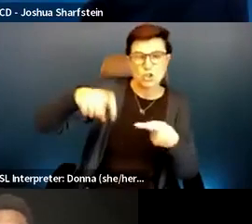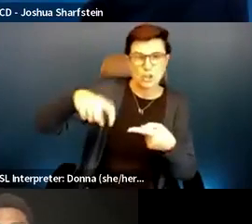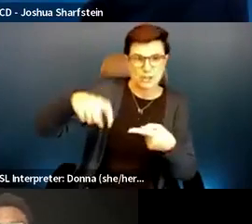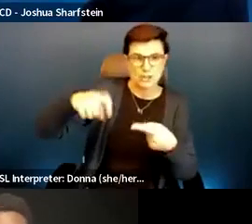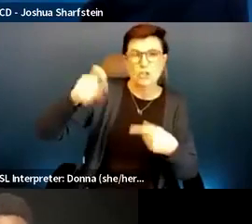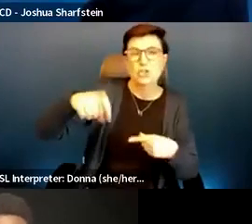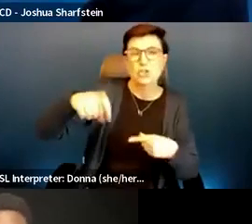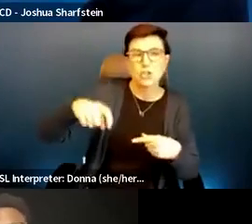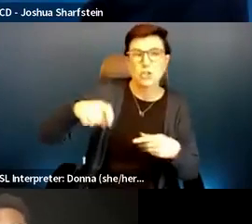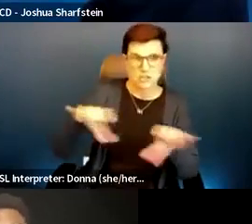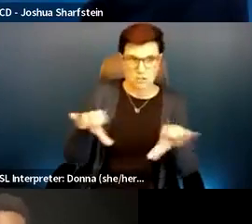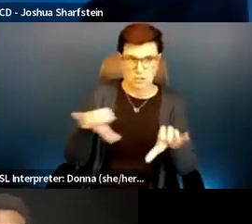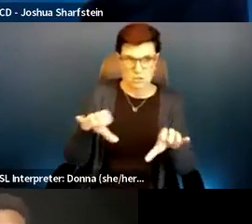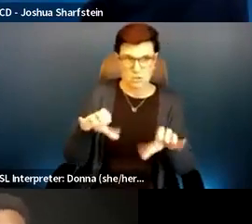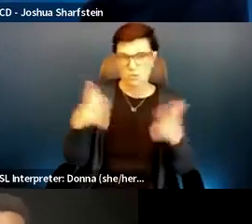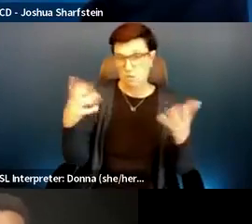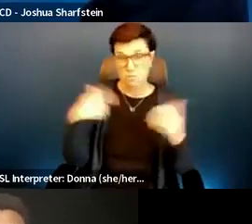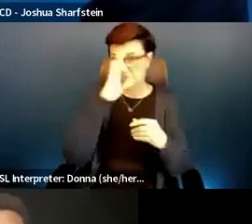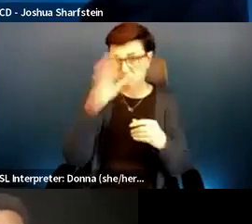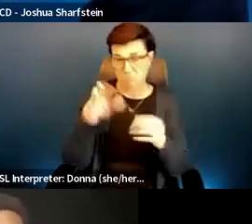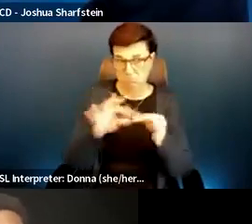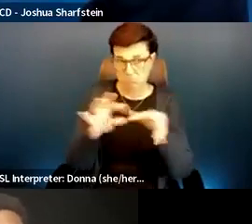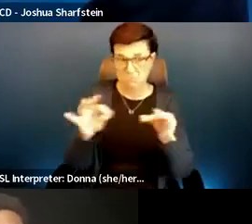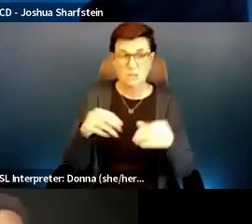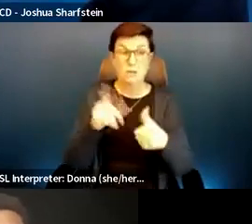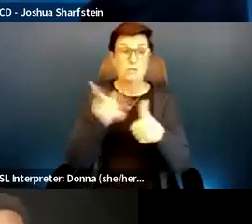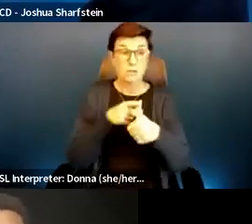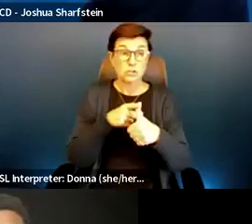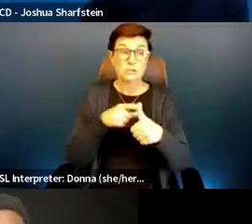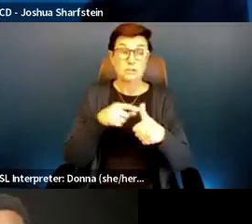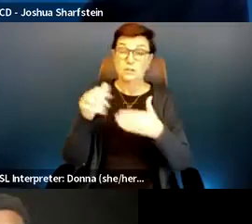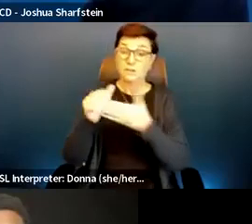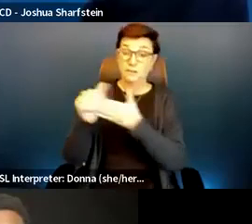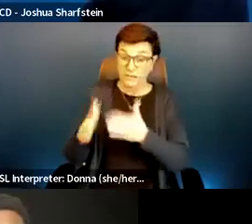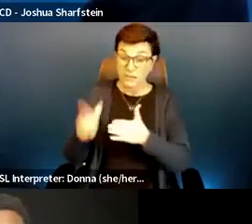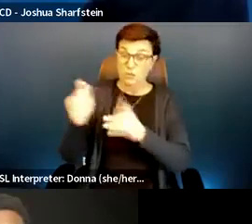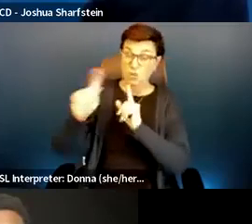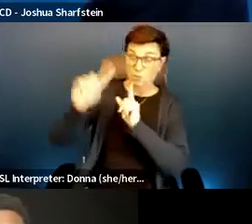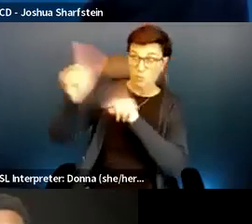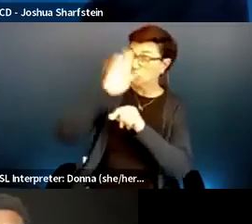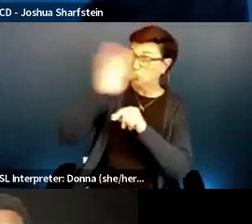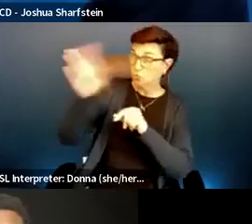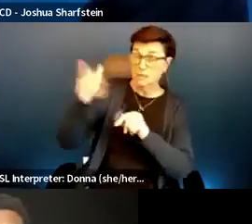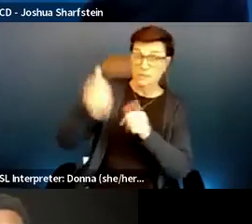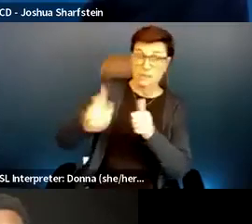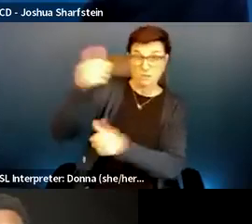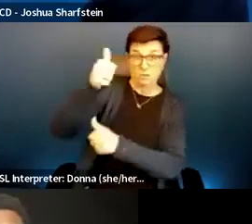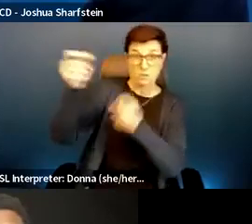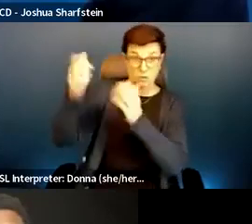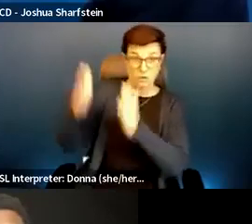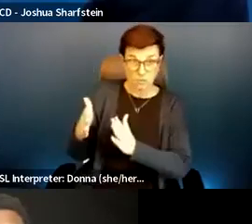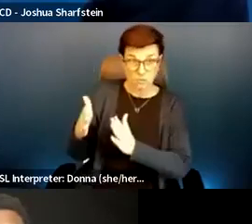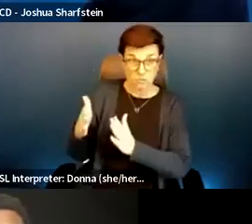Should the leader report to the CDC director? Well, everybody wants -- whatever they care about,